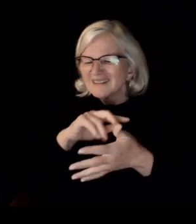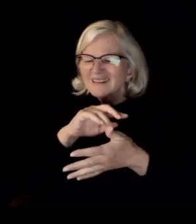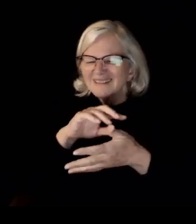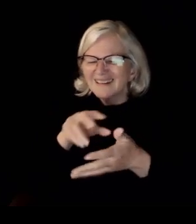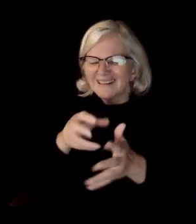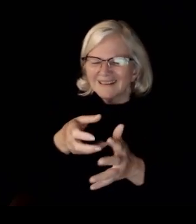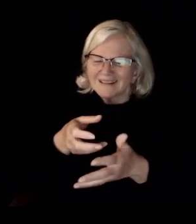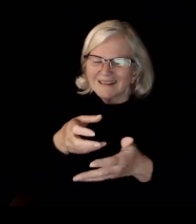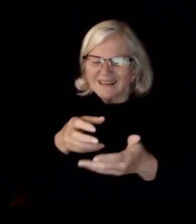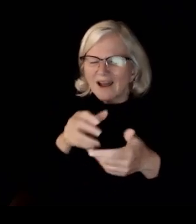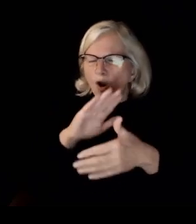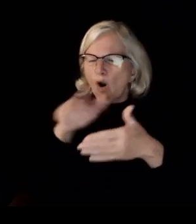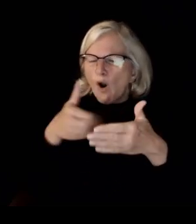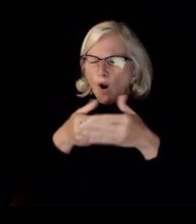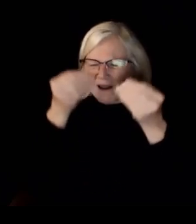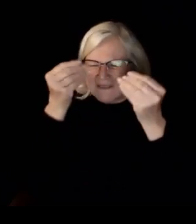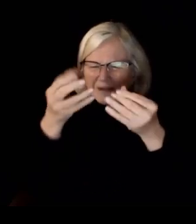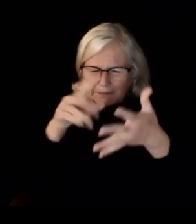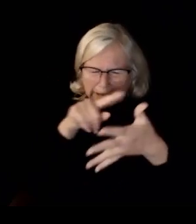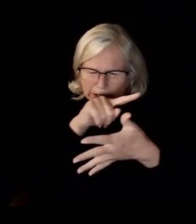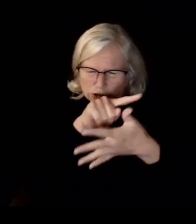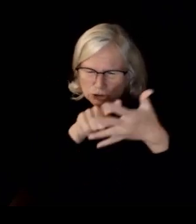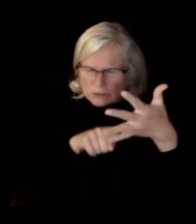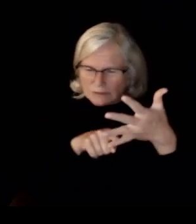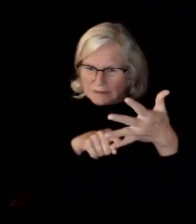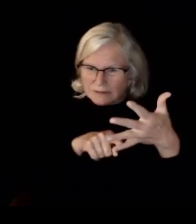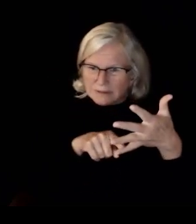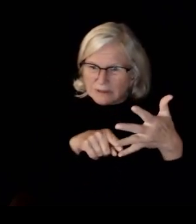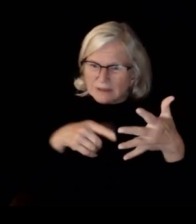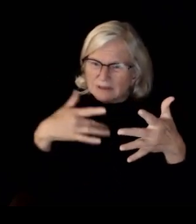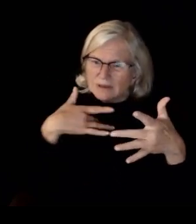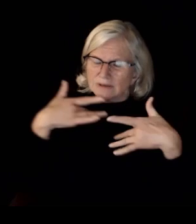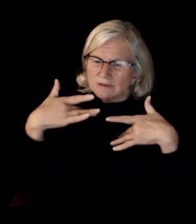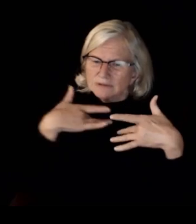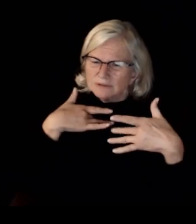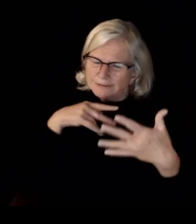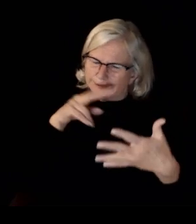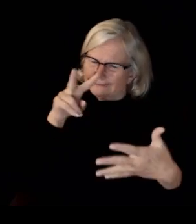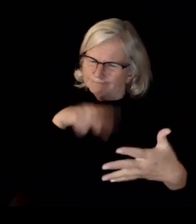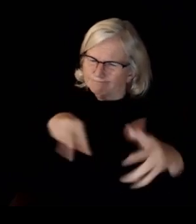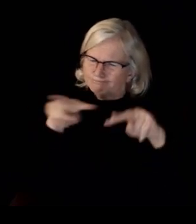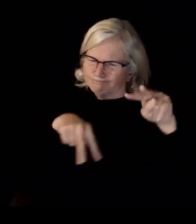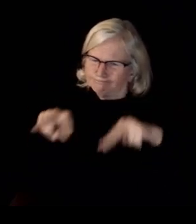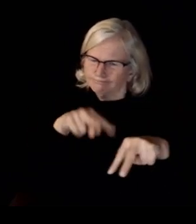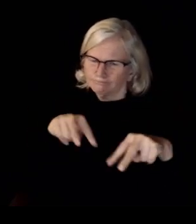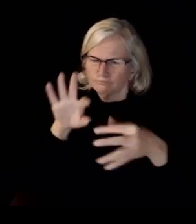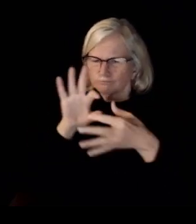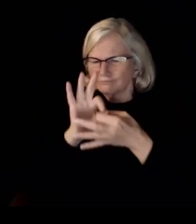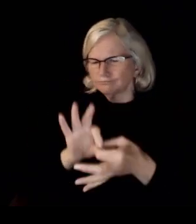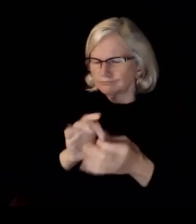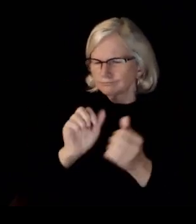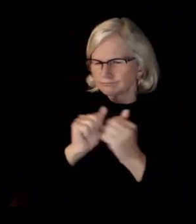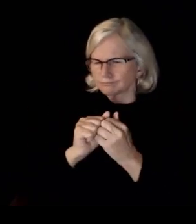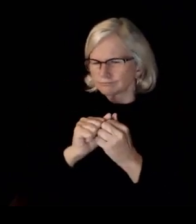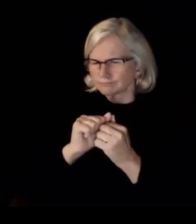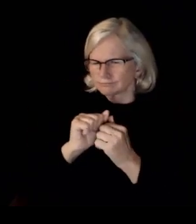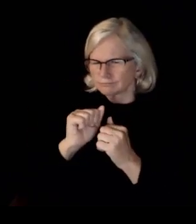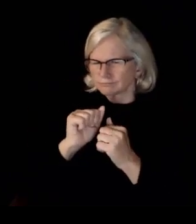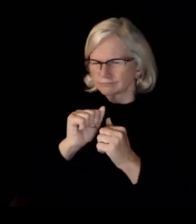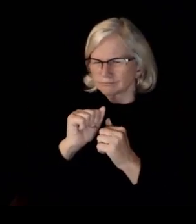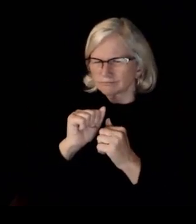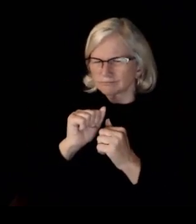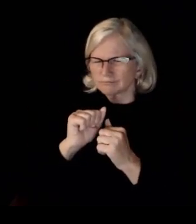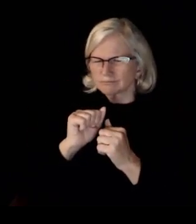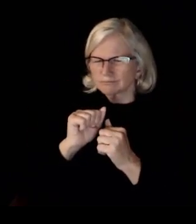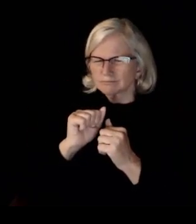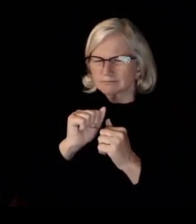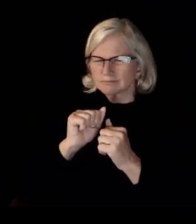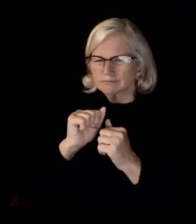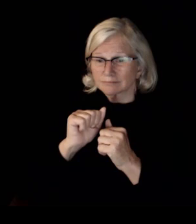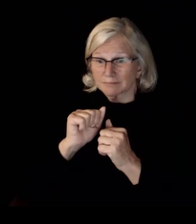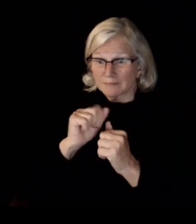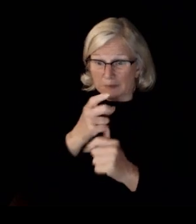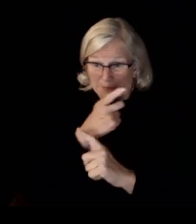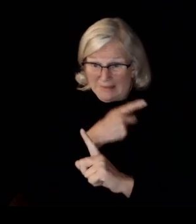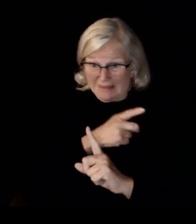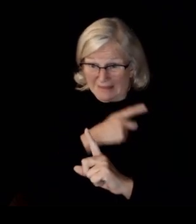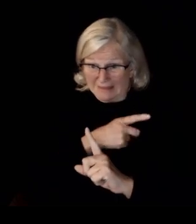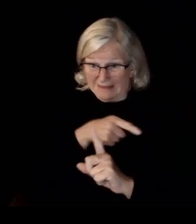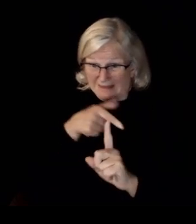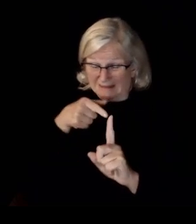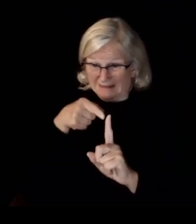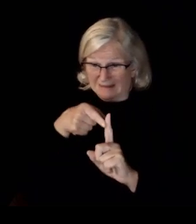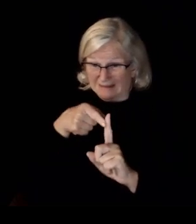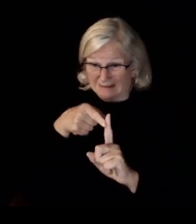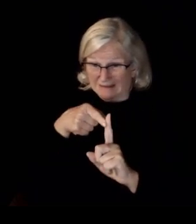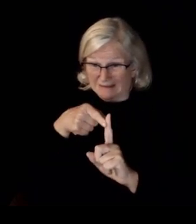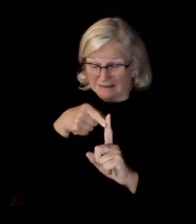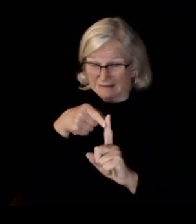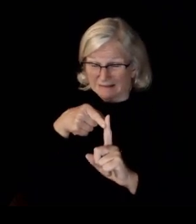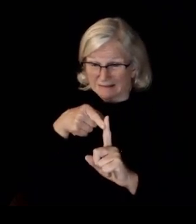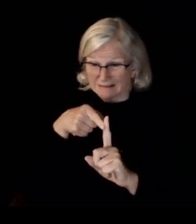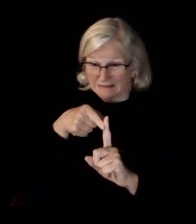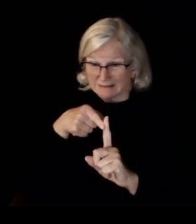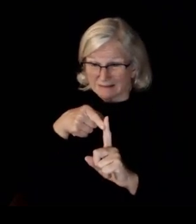is a surprise I think in terms of Minneapolis in particular there was nothing nothing specific